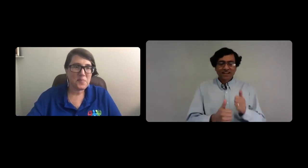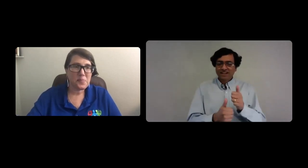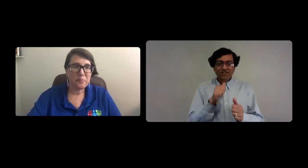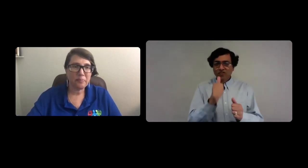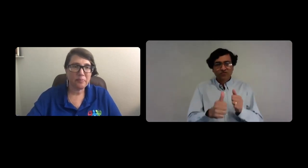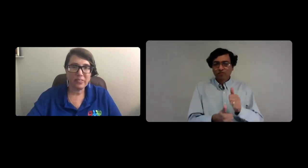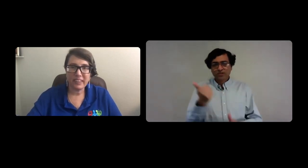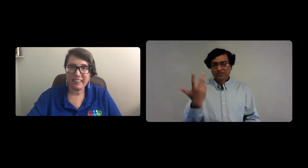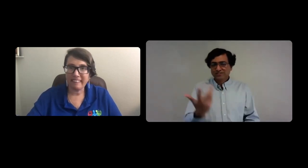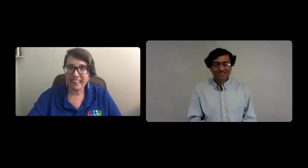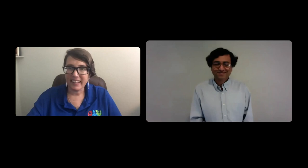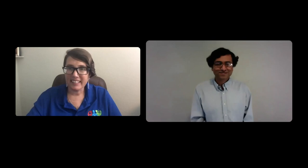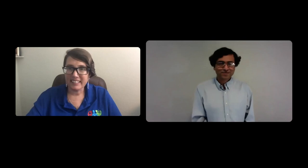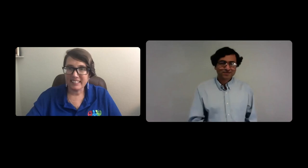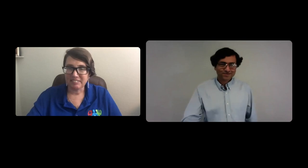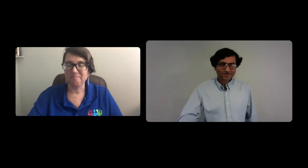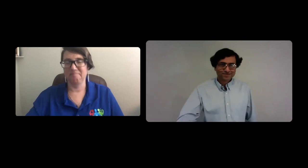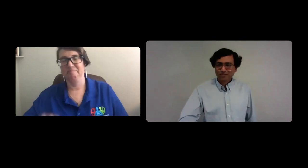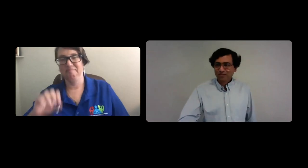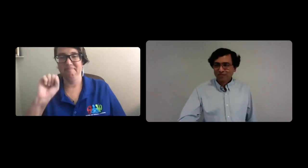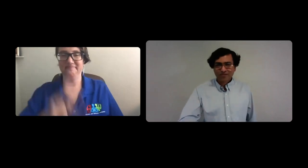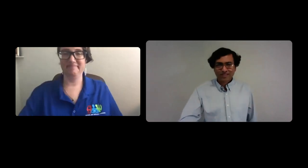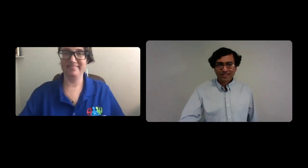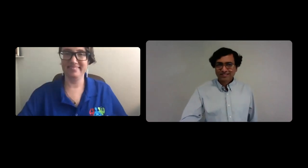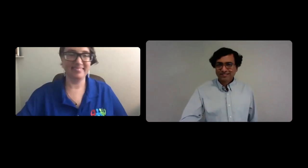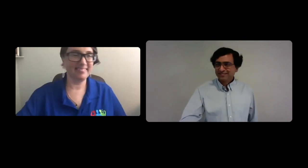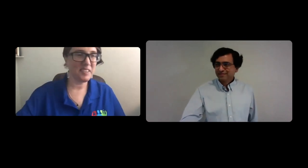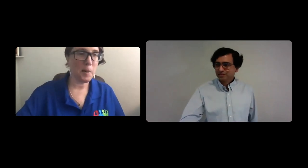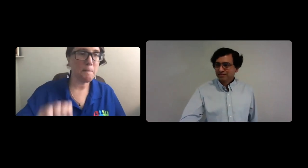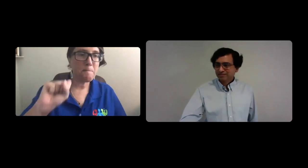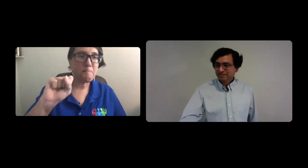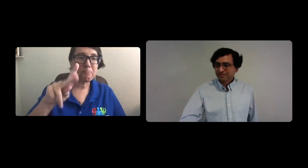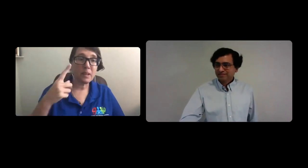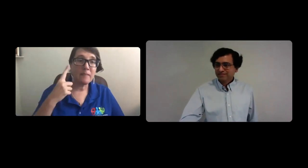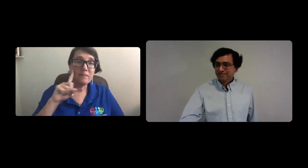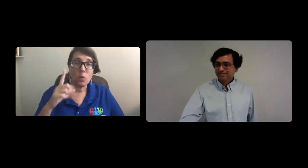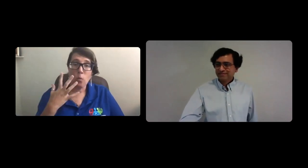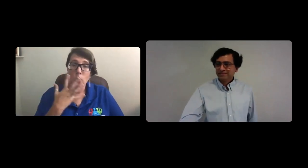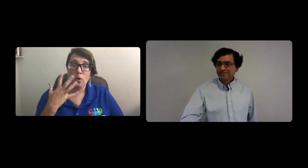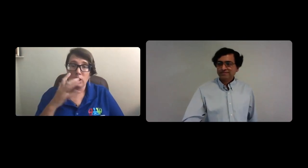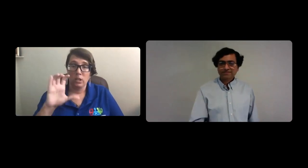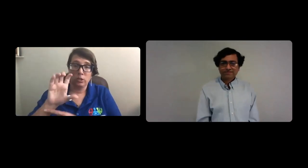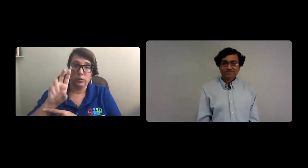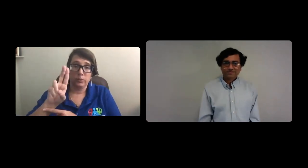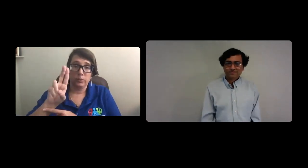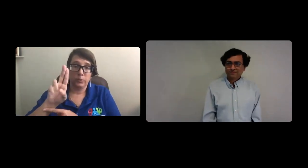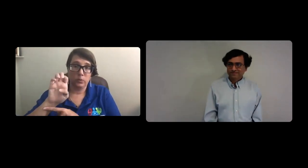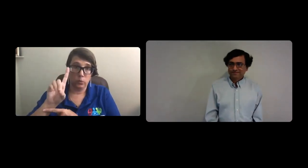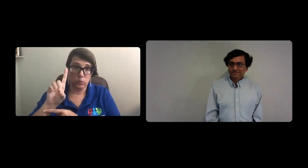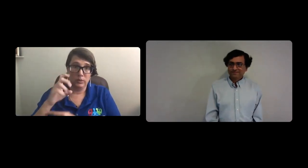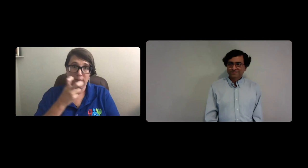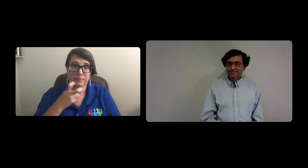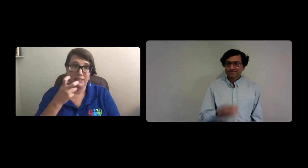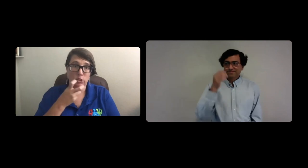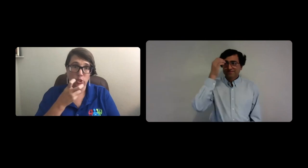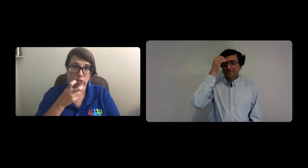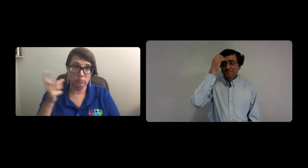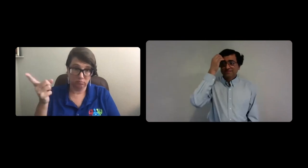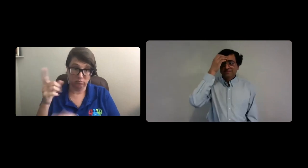I just don't think that applies to most people. Okay. There's a question about cued speech.